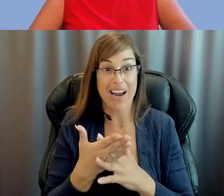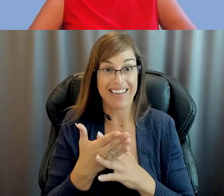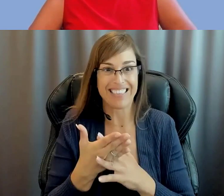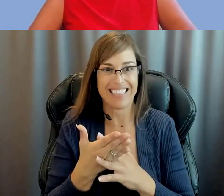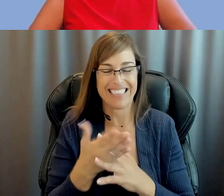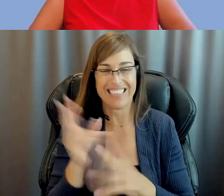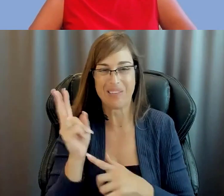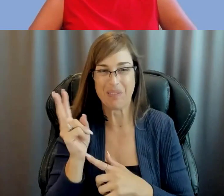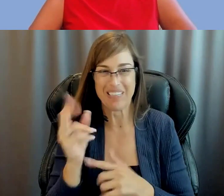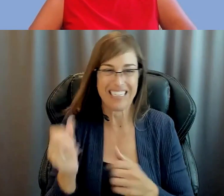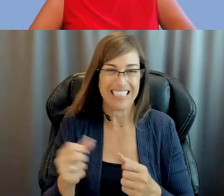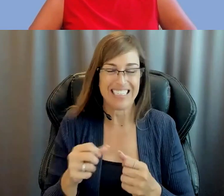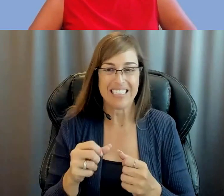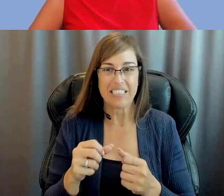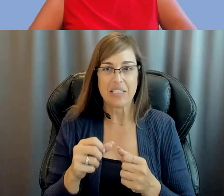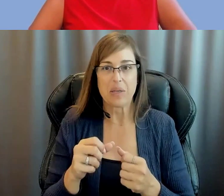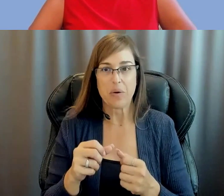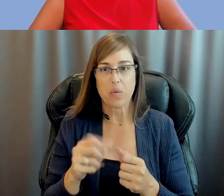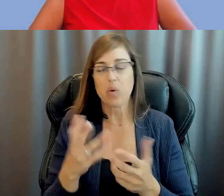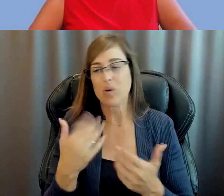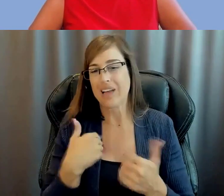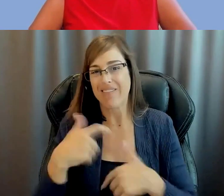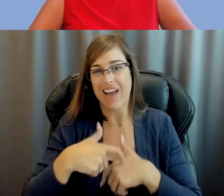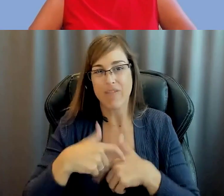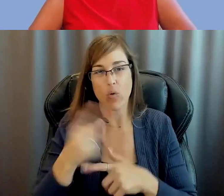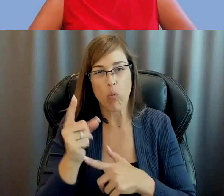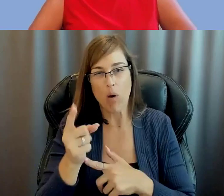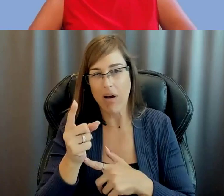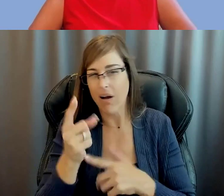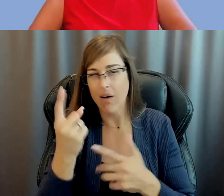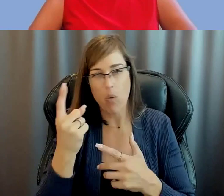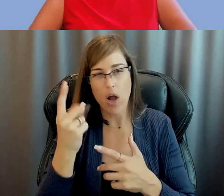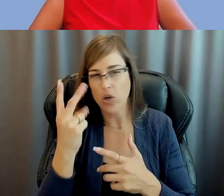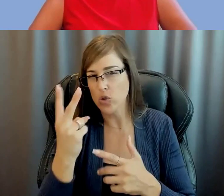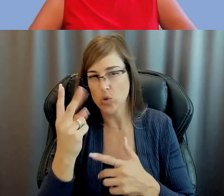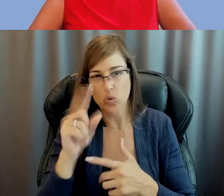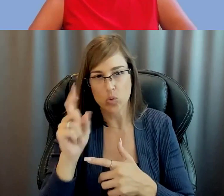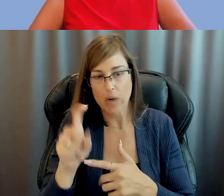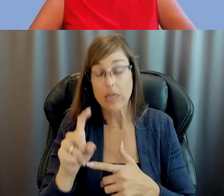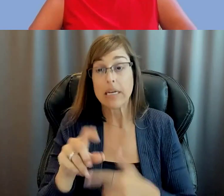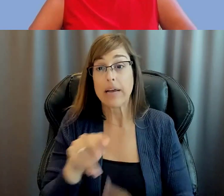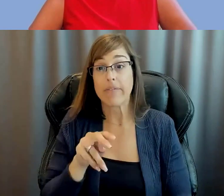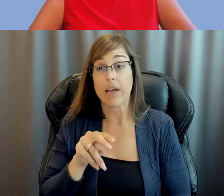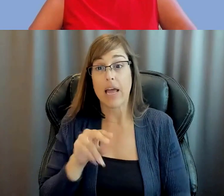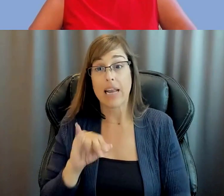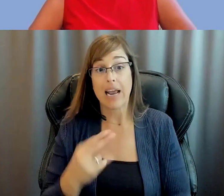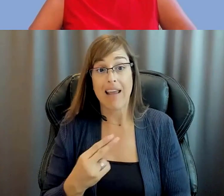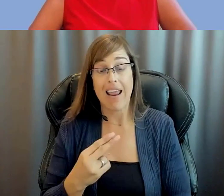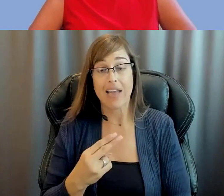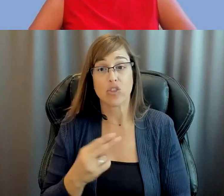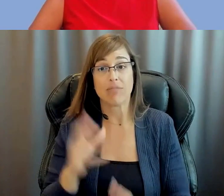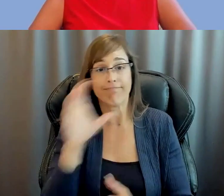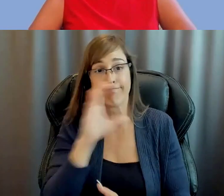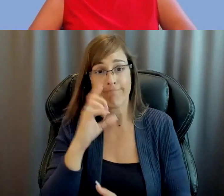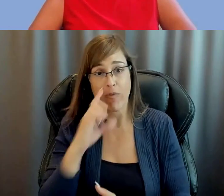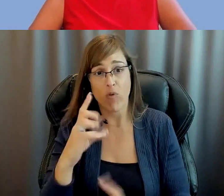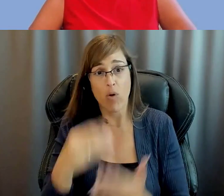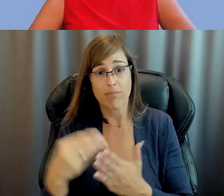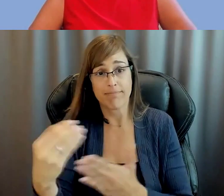So we have time for maybe one or two more questions. So if NIH is seeking the repayment of funds